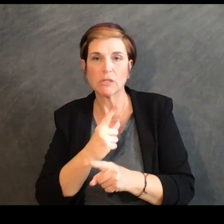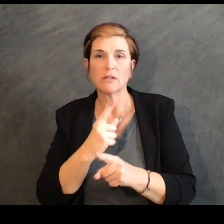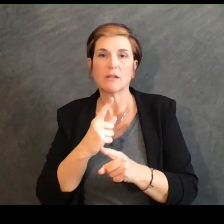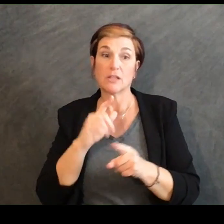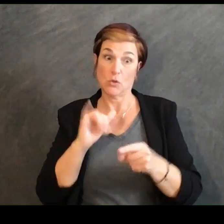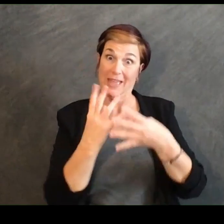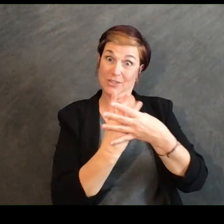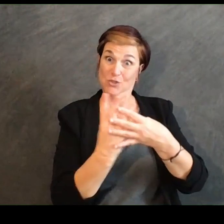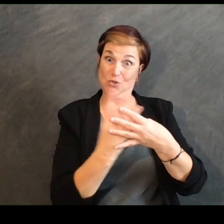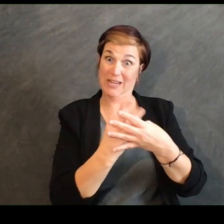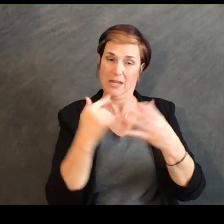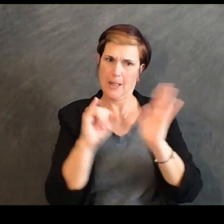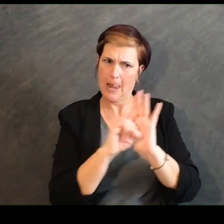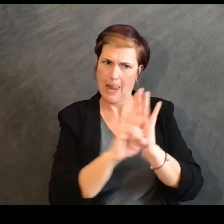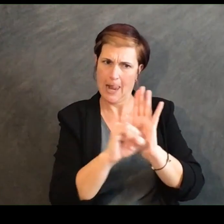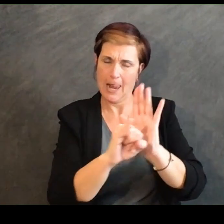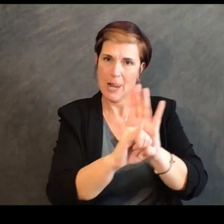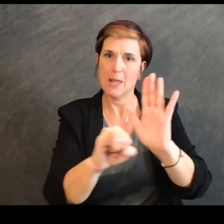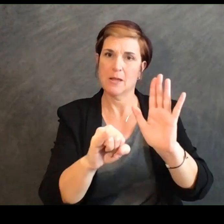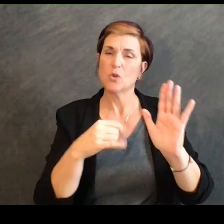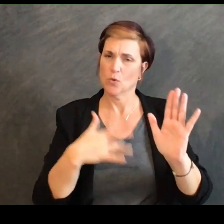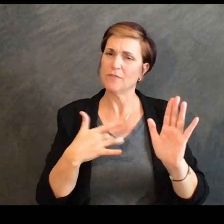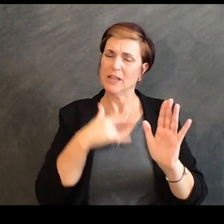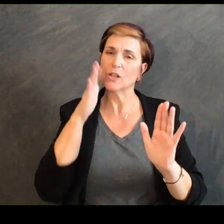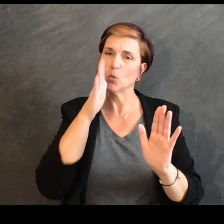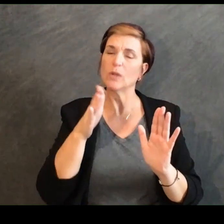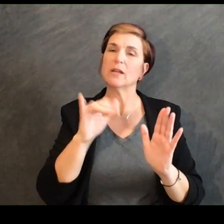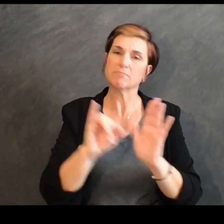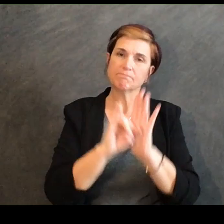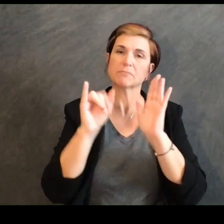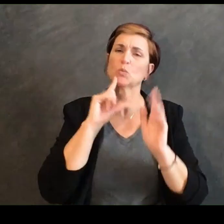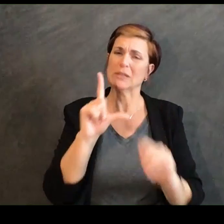what we think are very low rates needless to say though we're taking